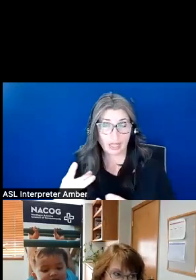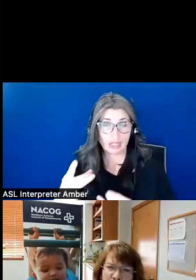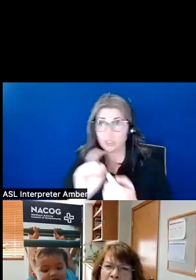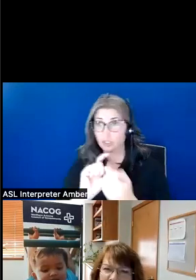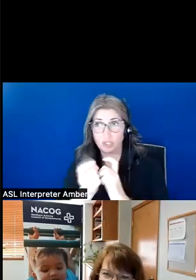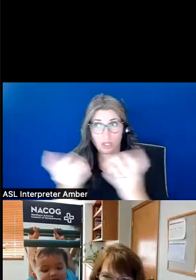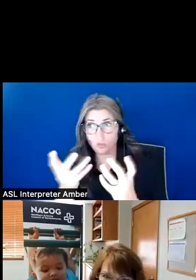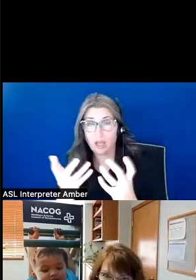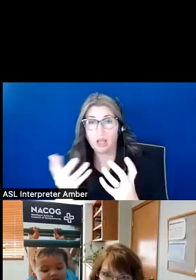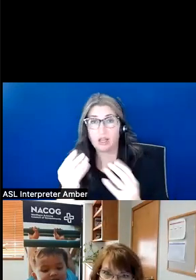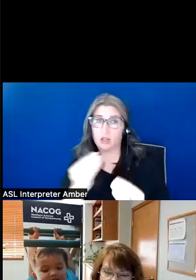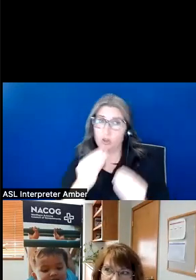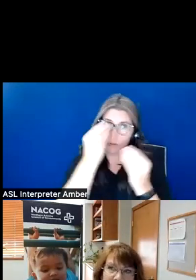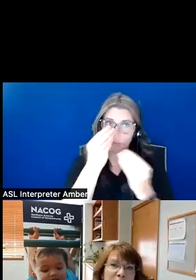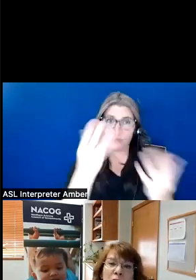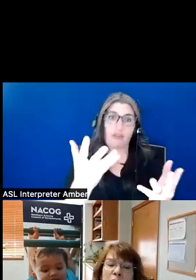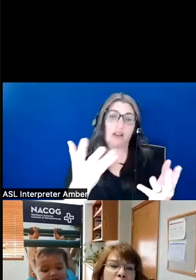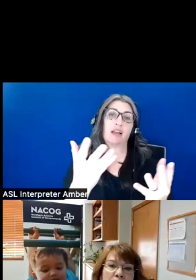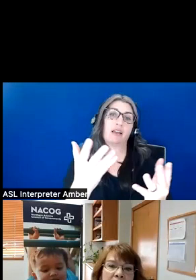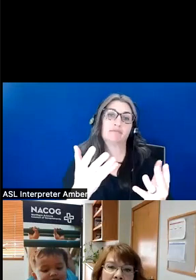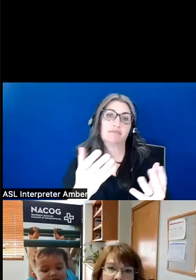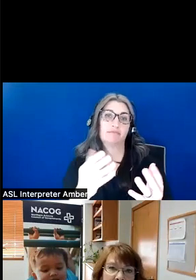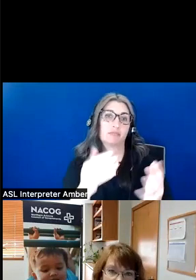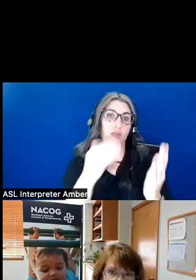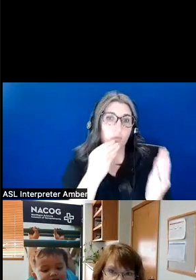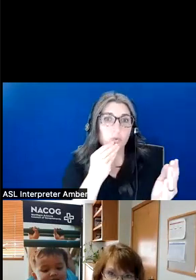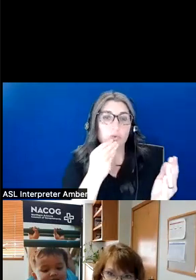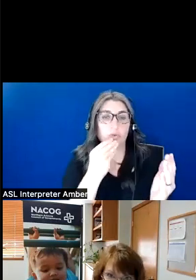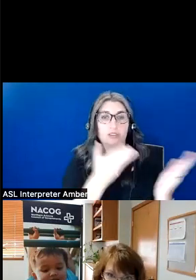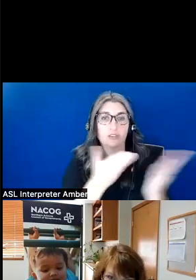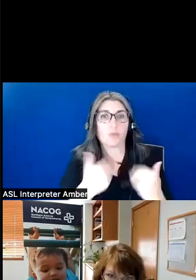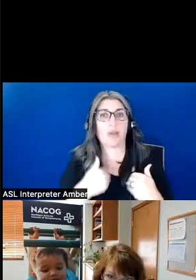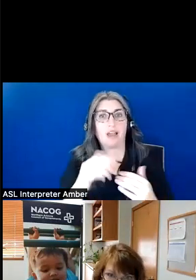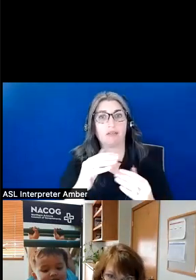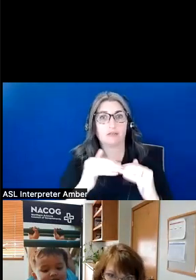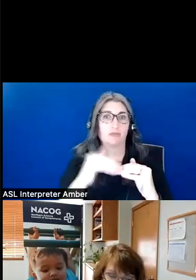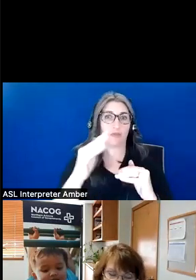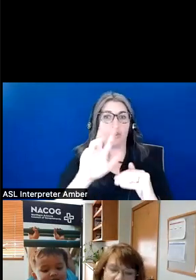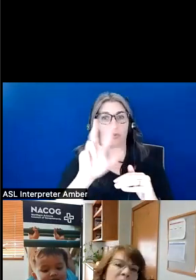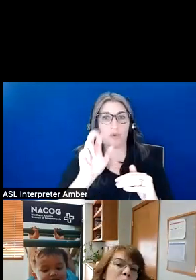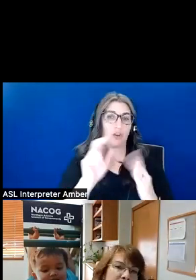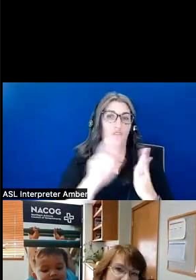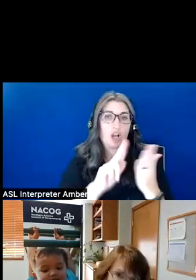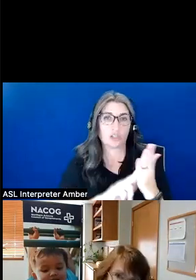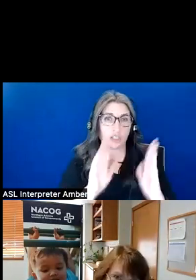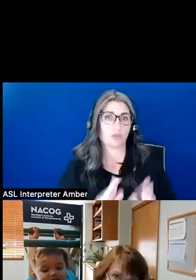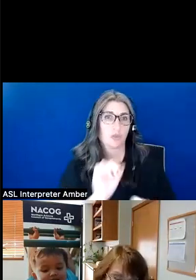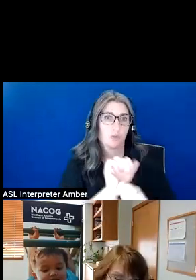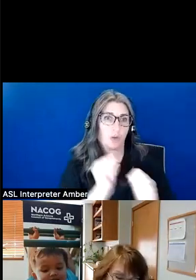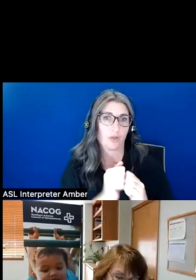We provide food service. We have over 300 contracted providers that we work with. We survey every one of them.